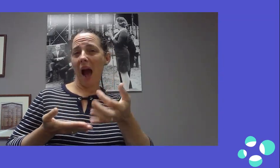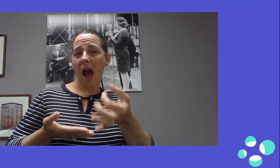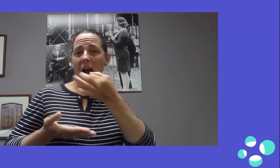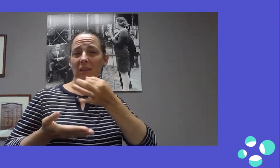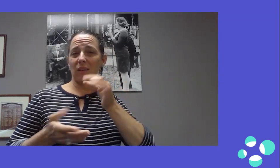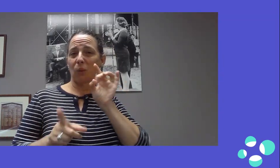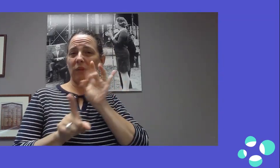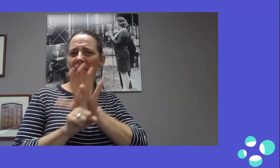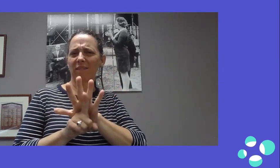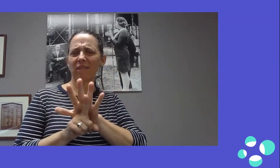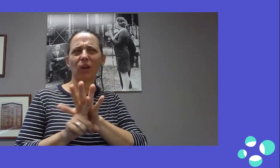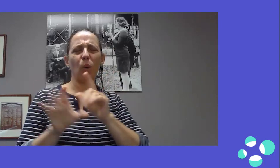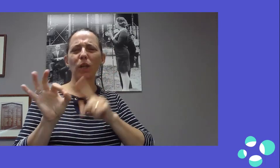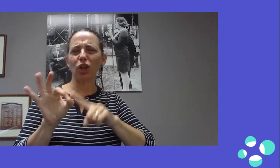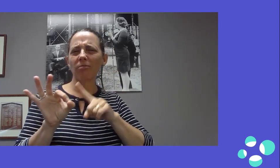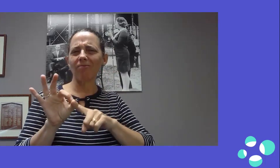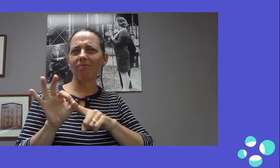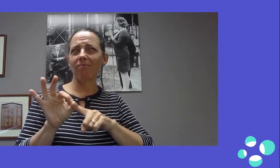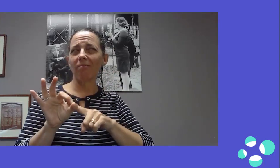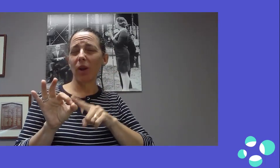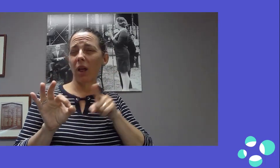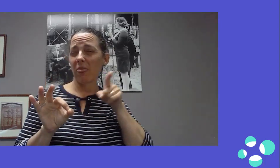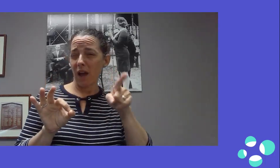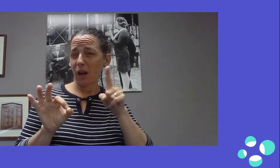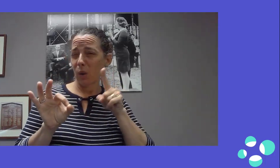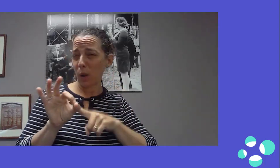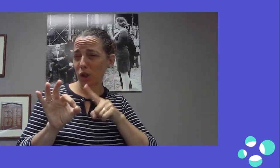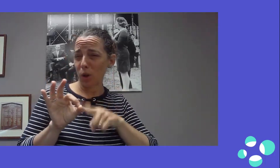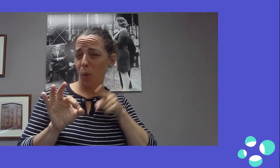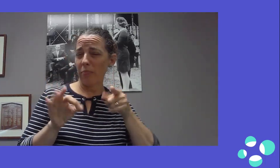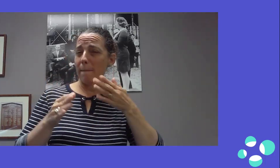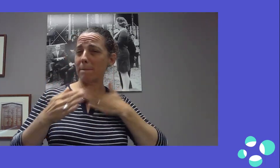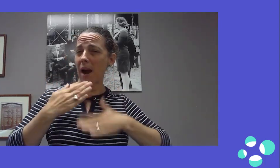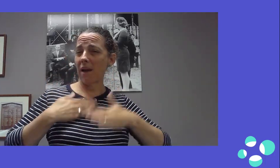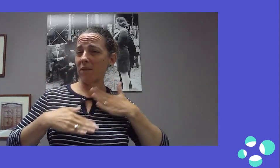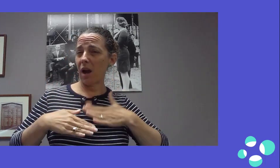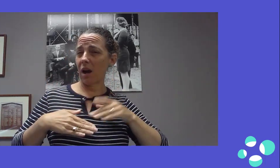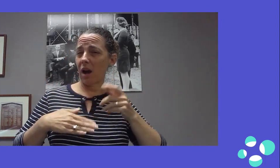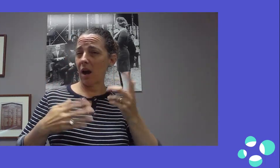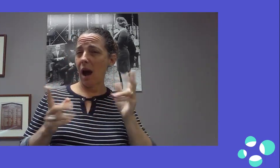or you find yourself asking yourself, the question: is that behavior